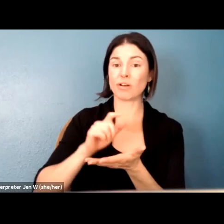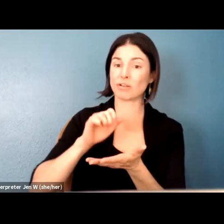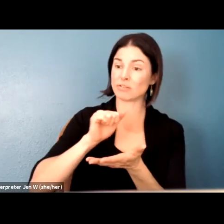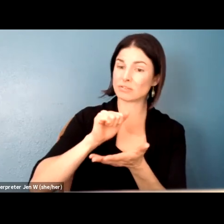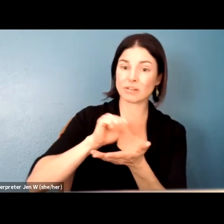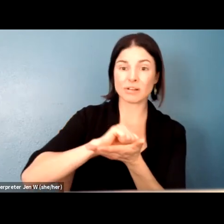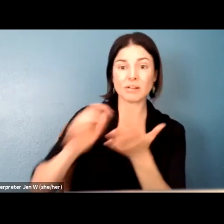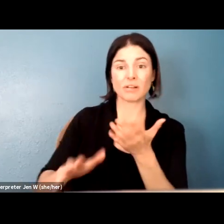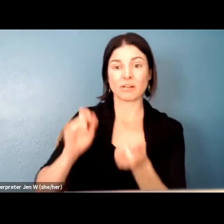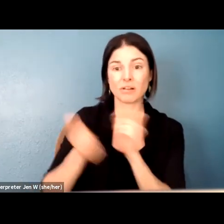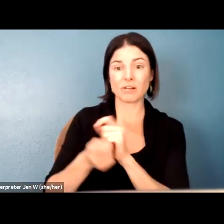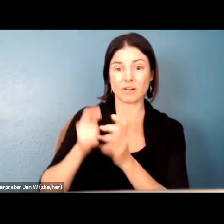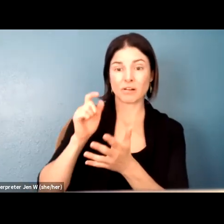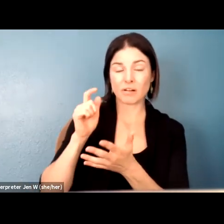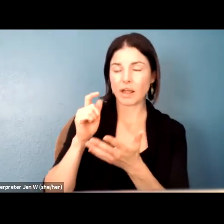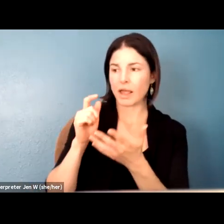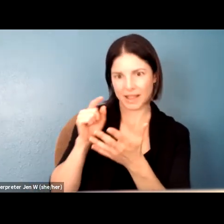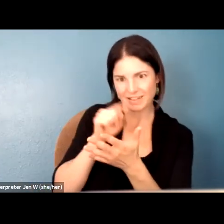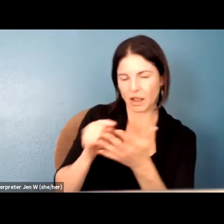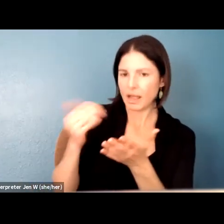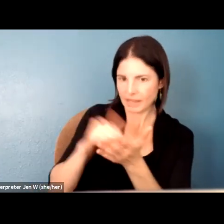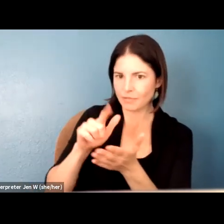the laws to tell women again, that their bodies are not